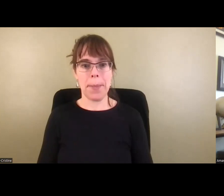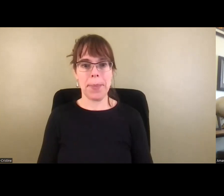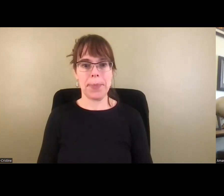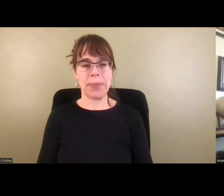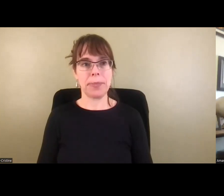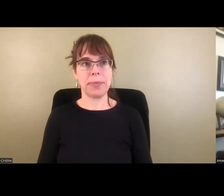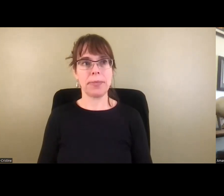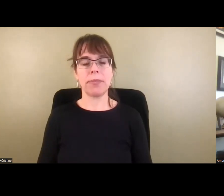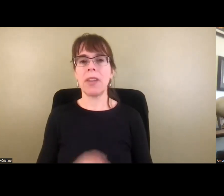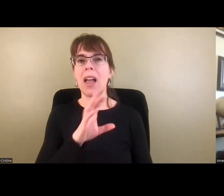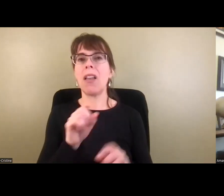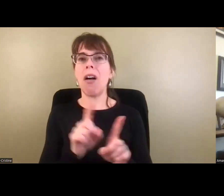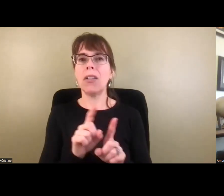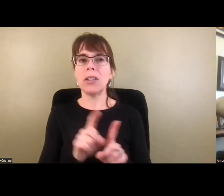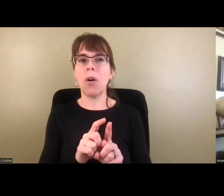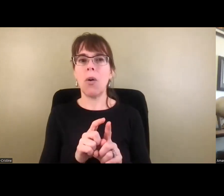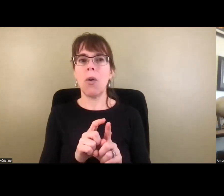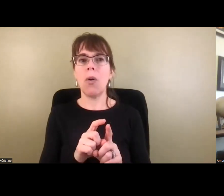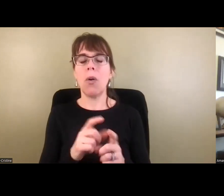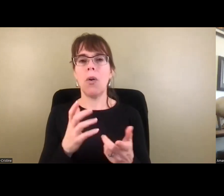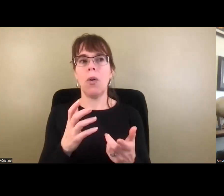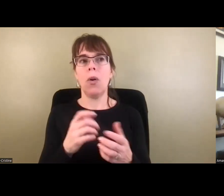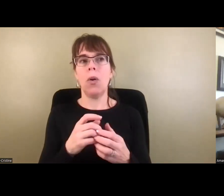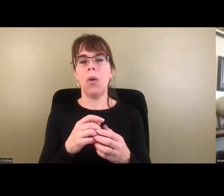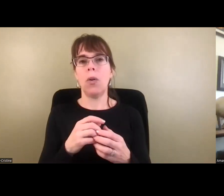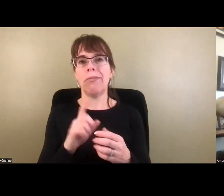And I'll add to, you know, on the point of where services are available.